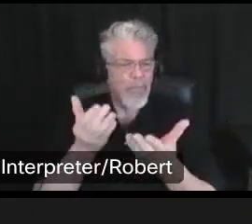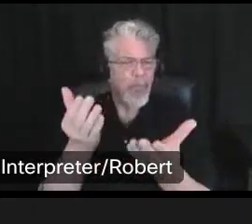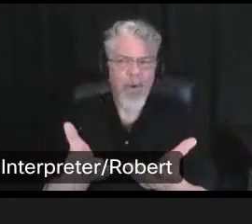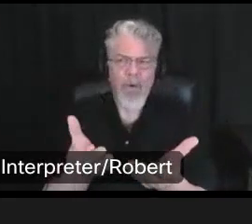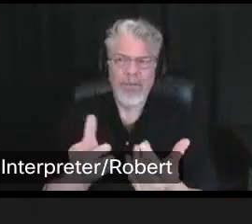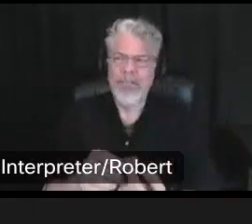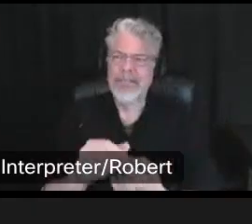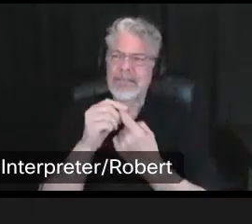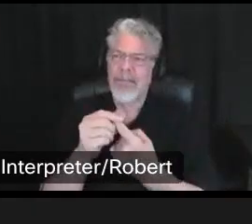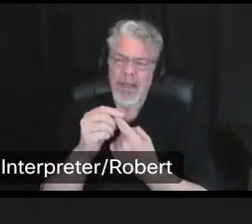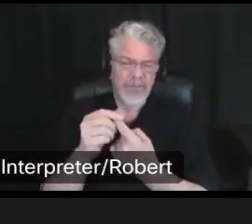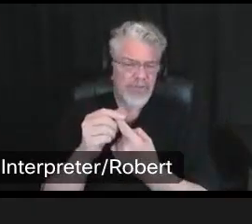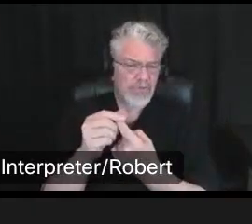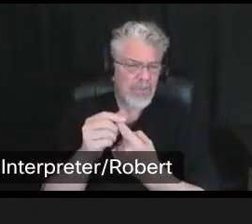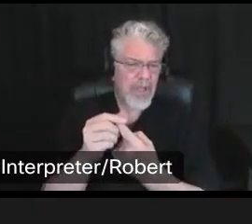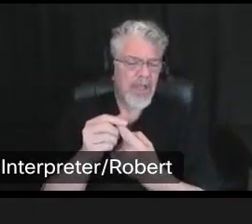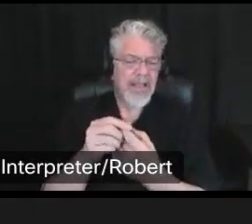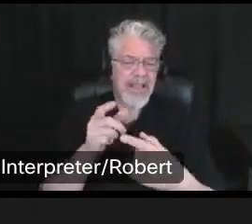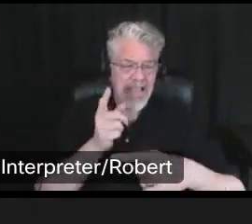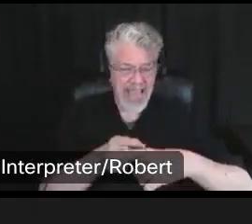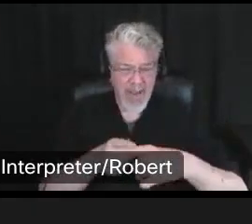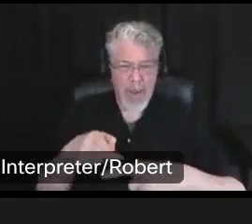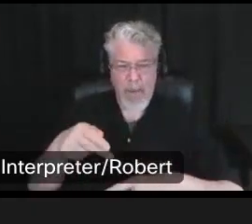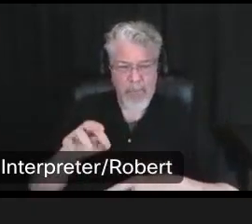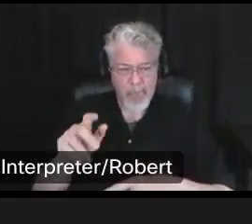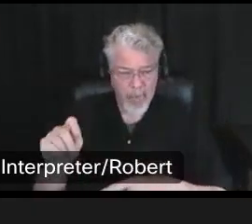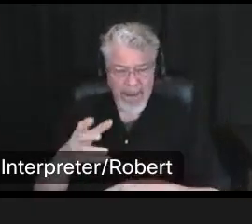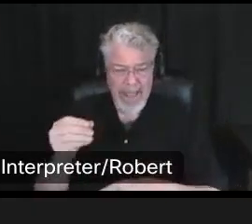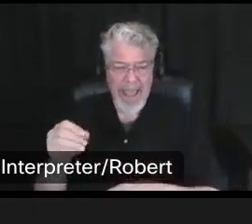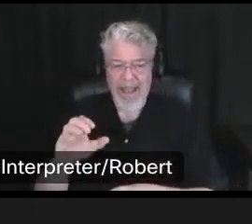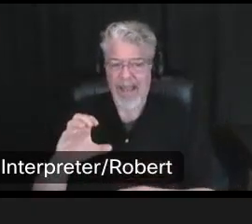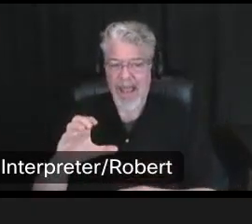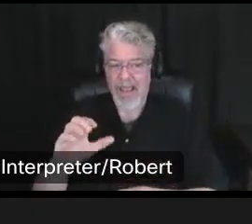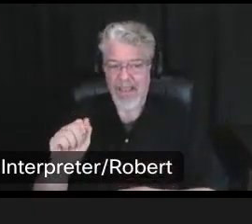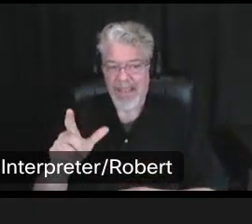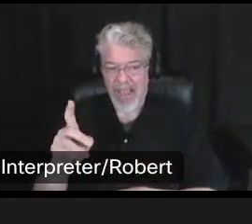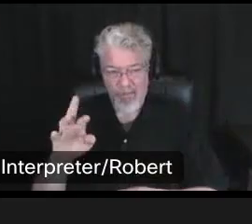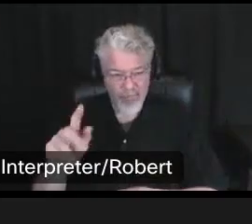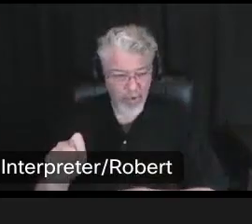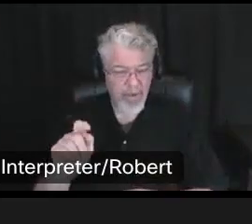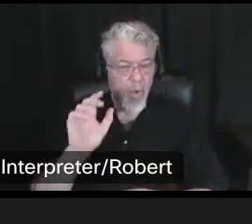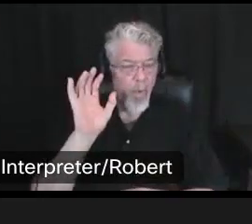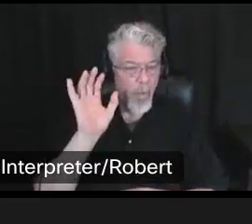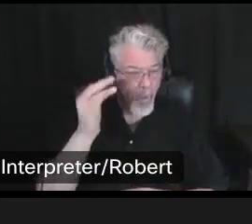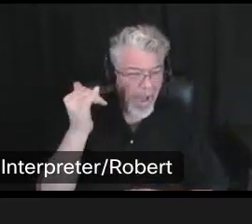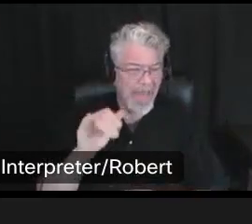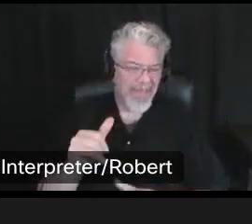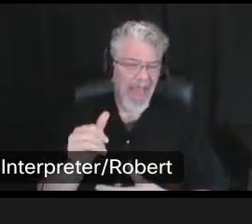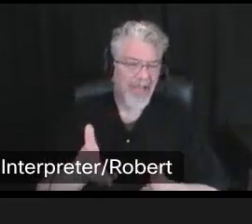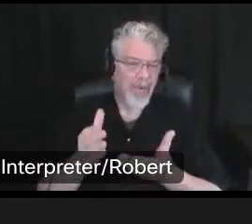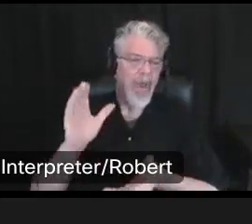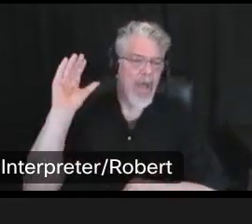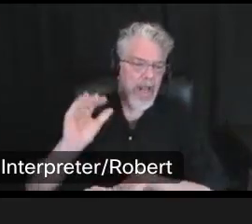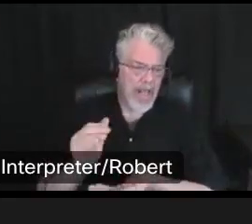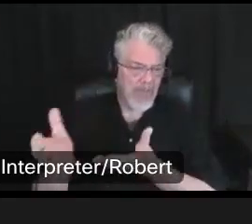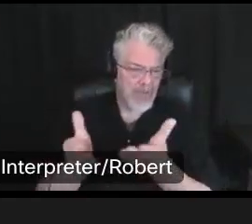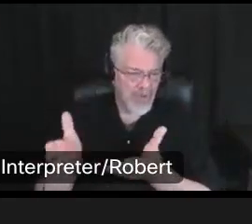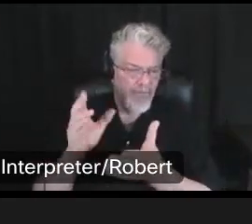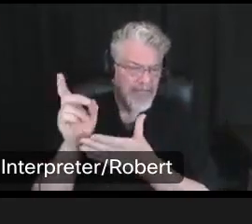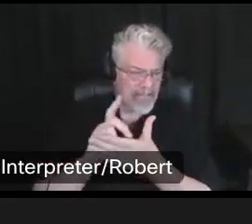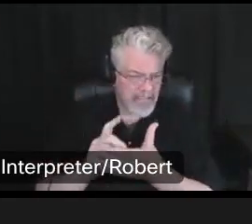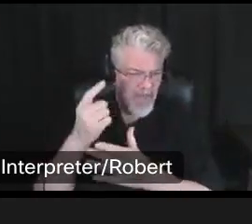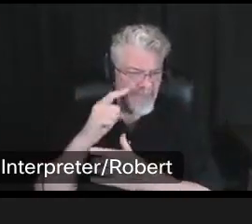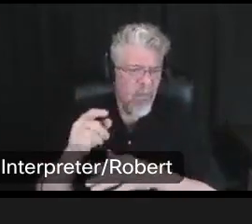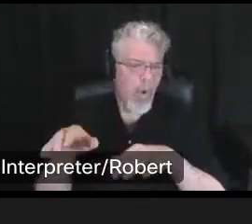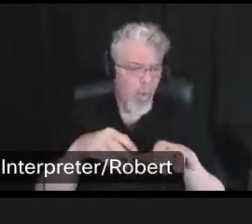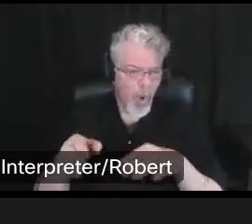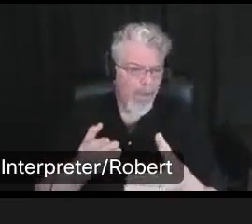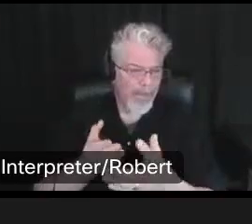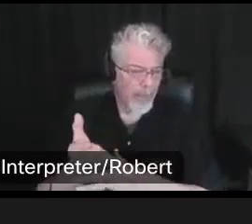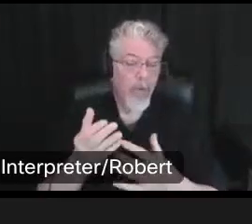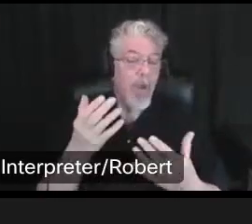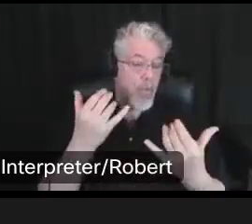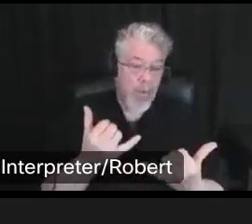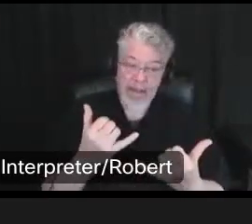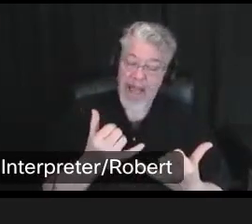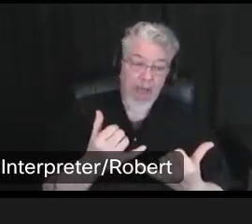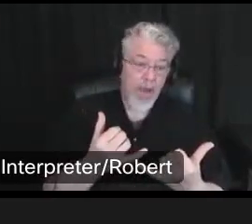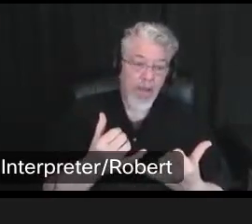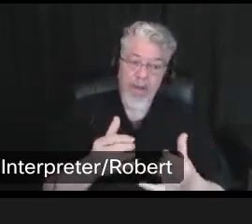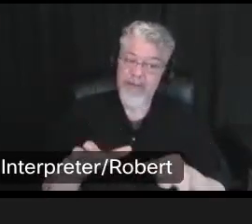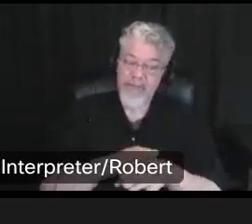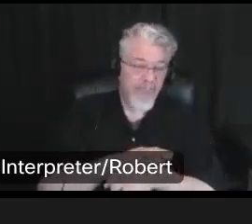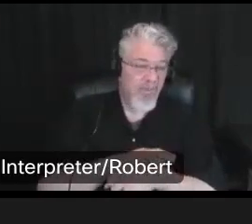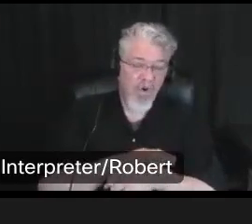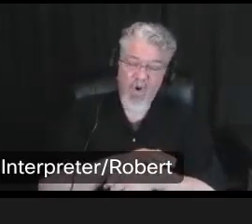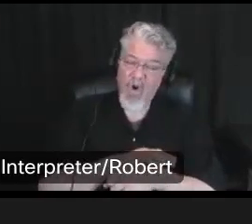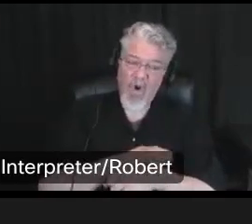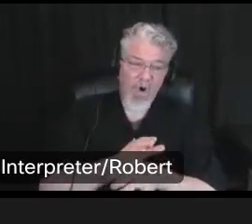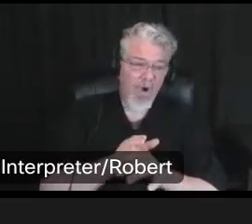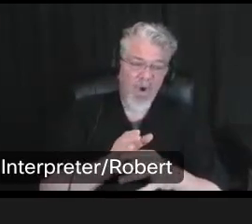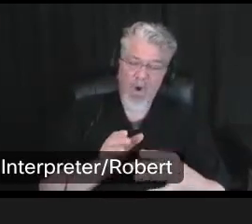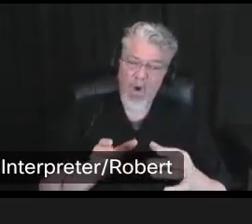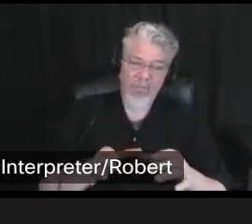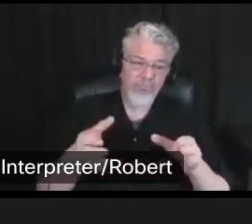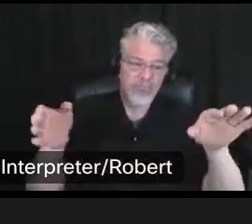Especially along the intersection of Cratch Street and Calvert, why that is proposing to reduce the level of service design for pedestrian throughput because right now it is a full depressed radius curb, but.